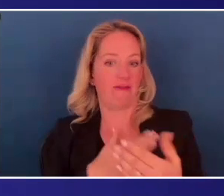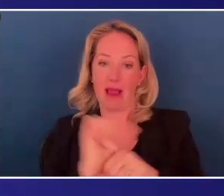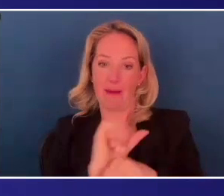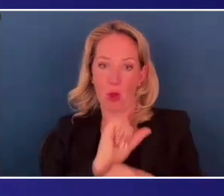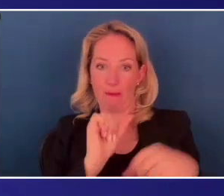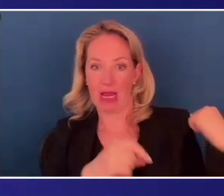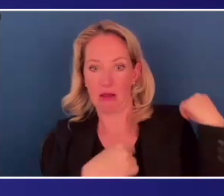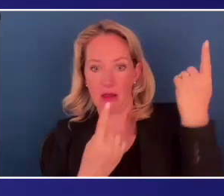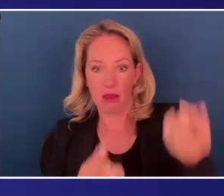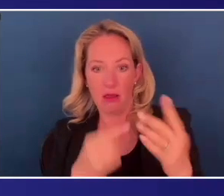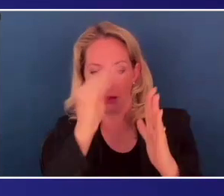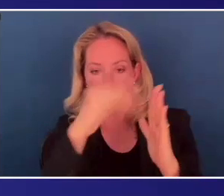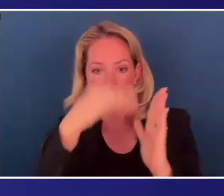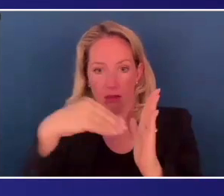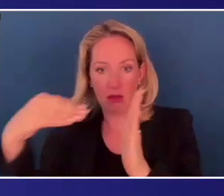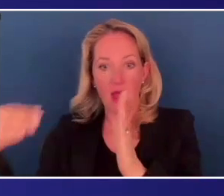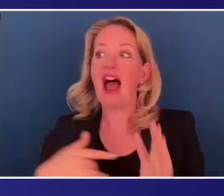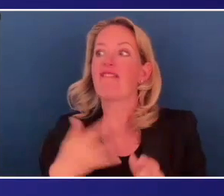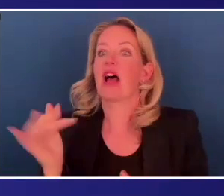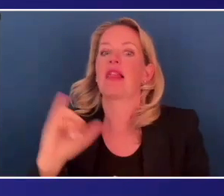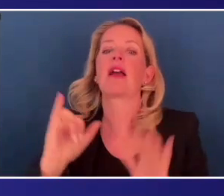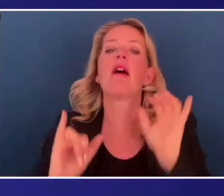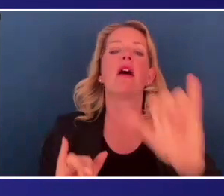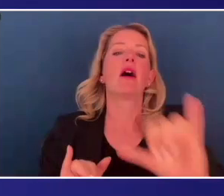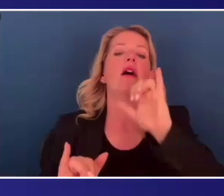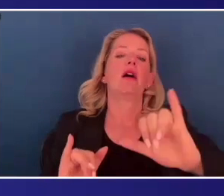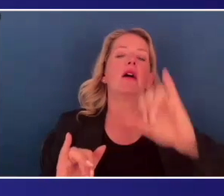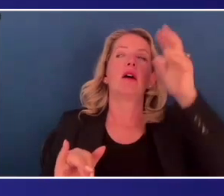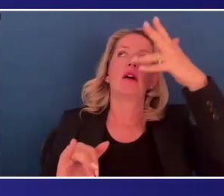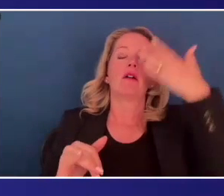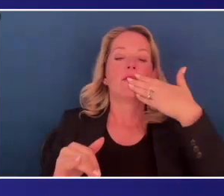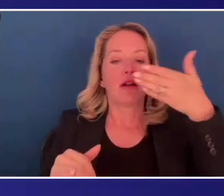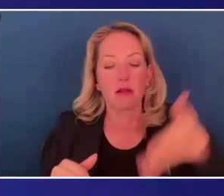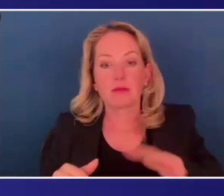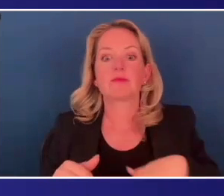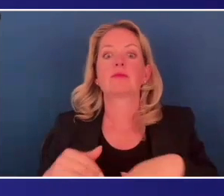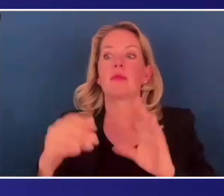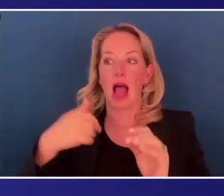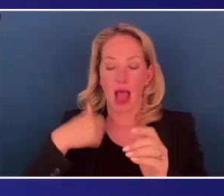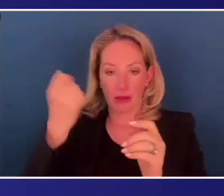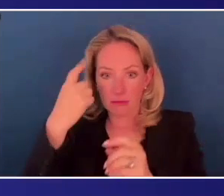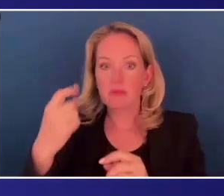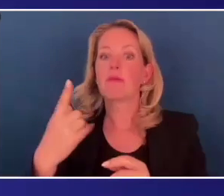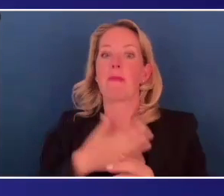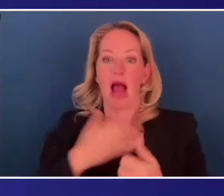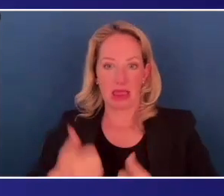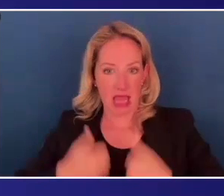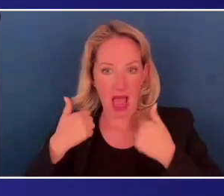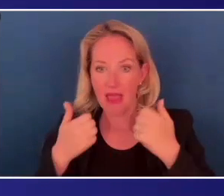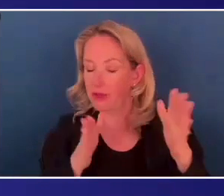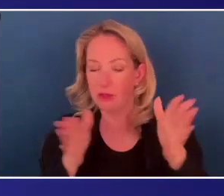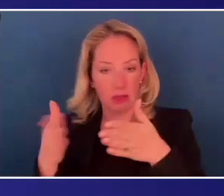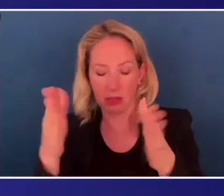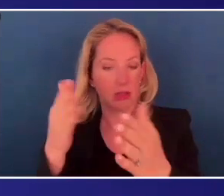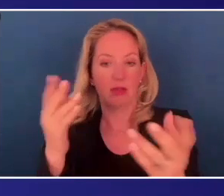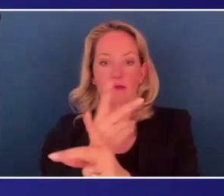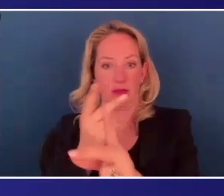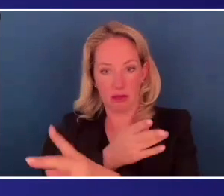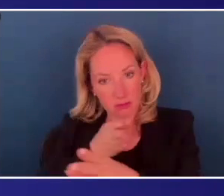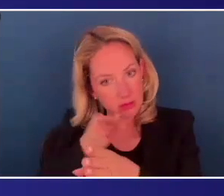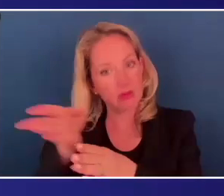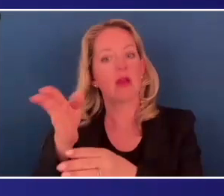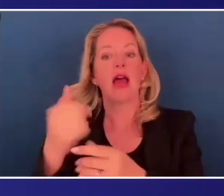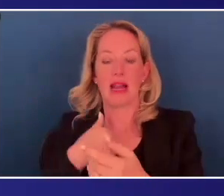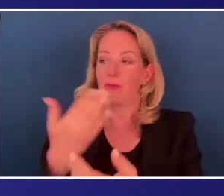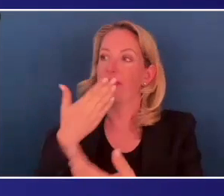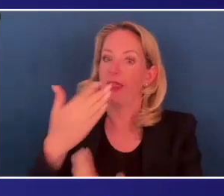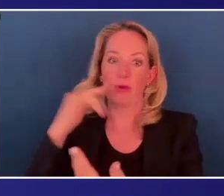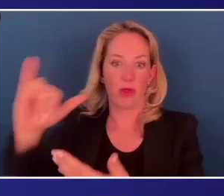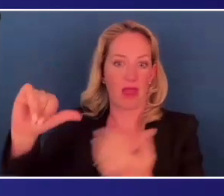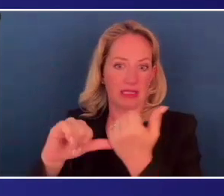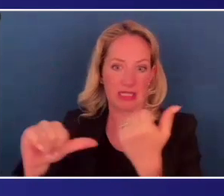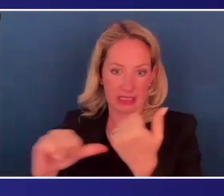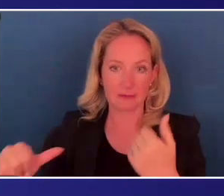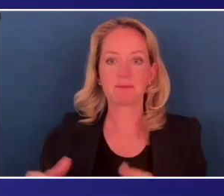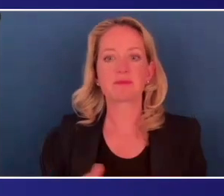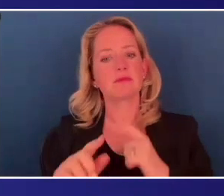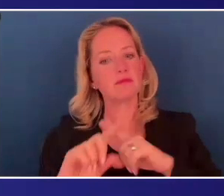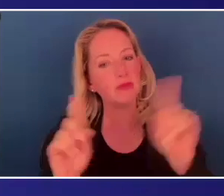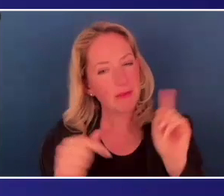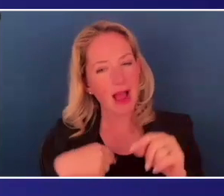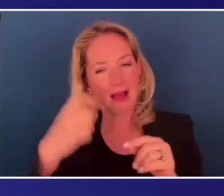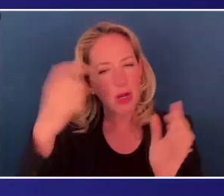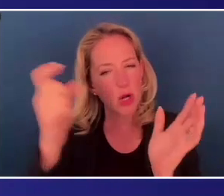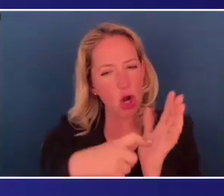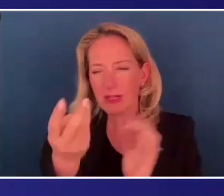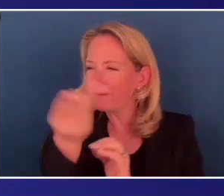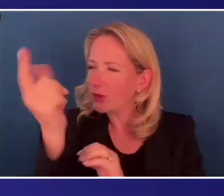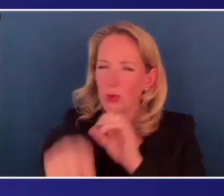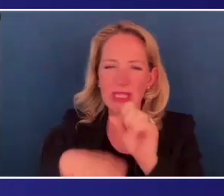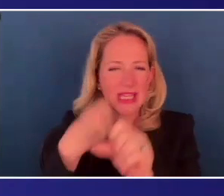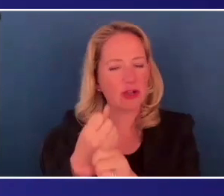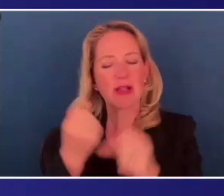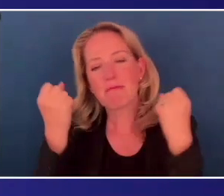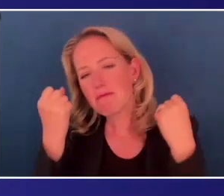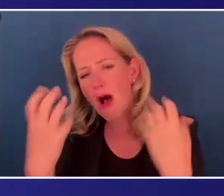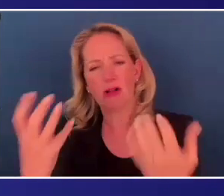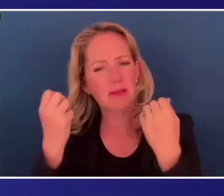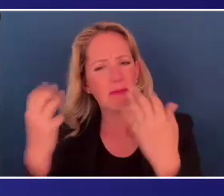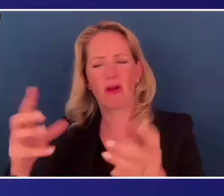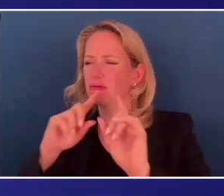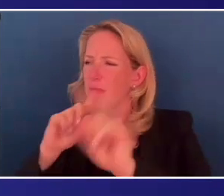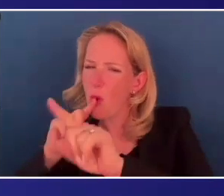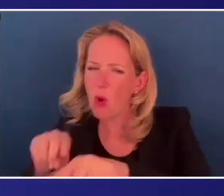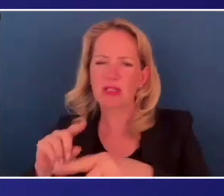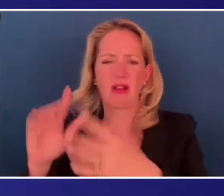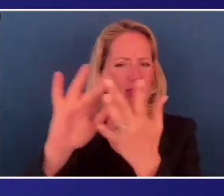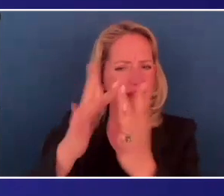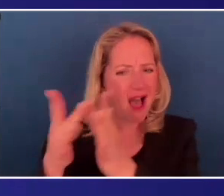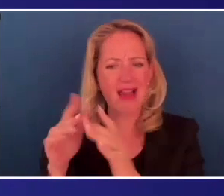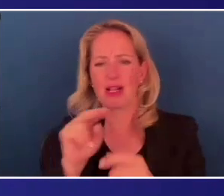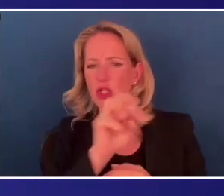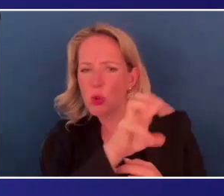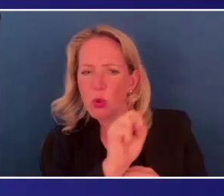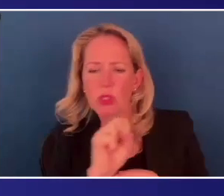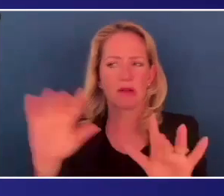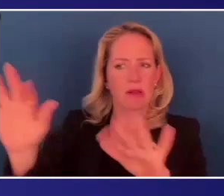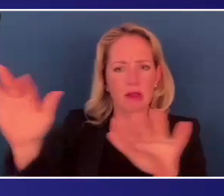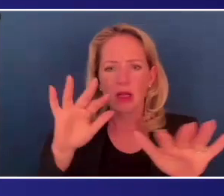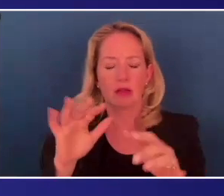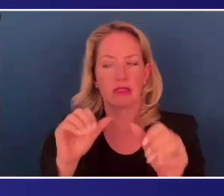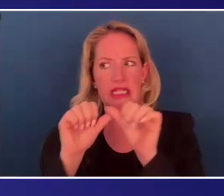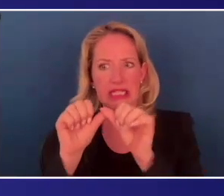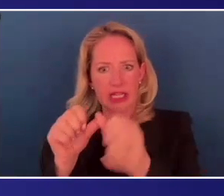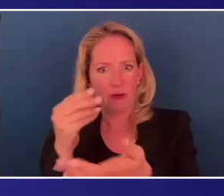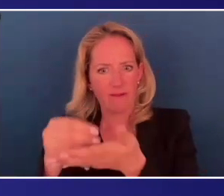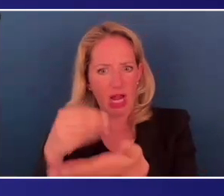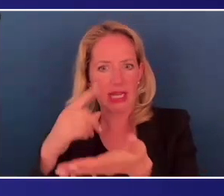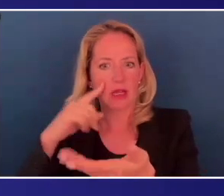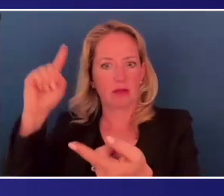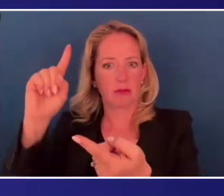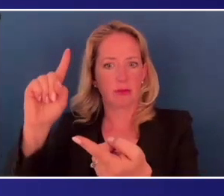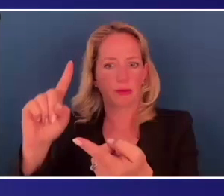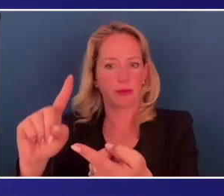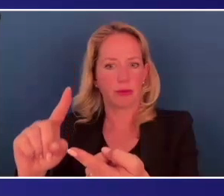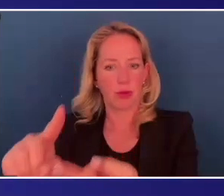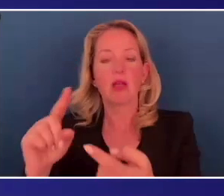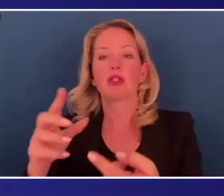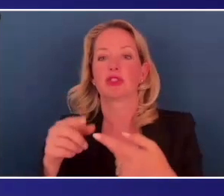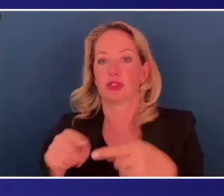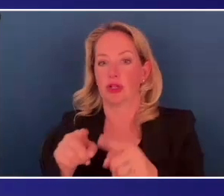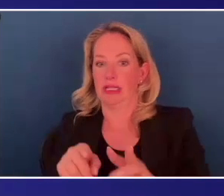And I'm forever grateful and thankful this assistance I received. However, I've seen over the past few years multiple reports online and on the news regarding continued funding for the Department of Ed being reduced installed during the previous administration.